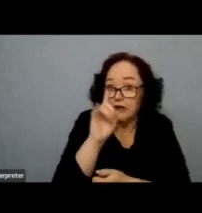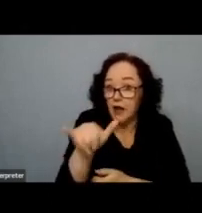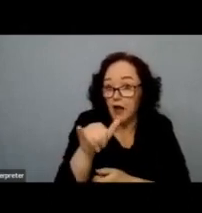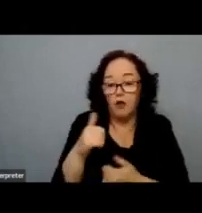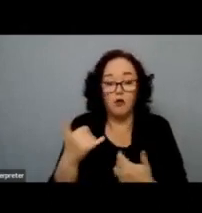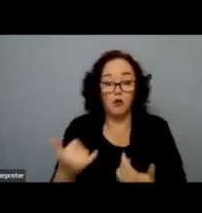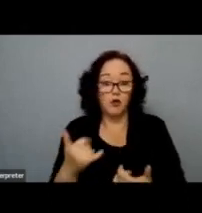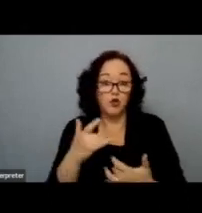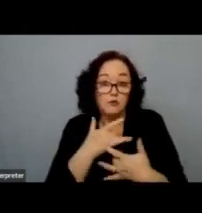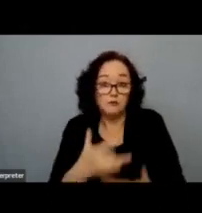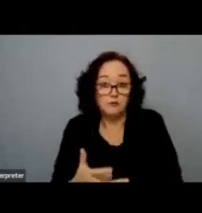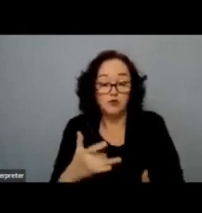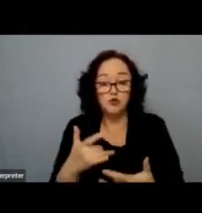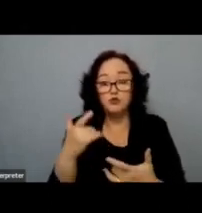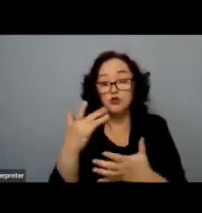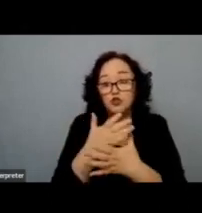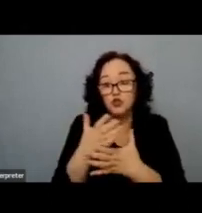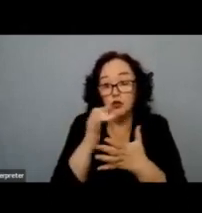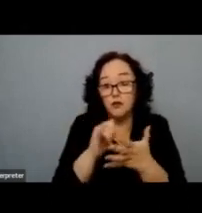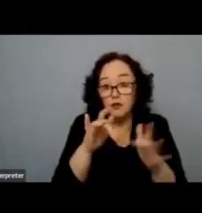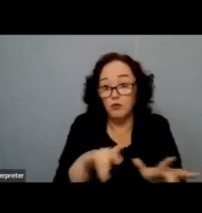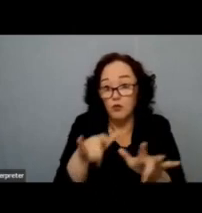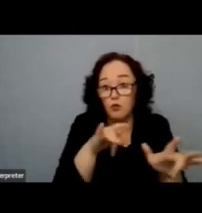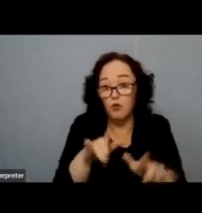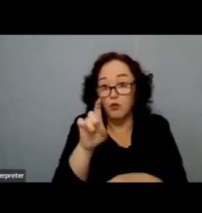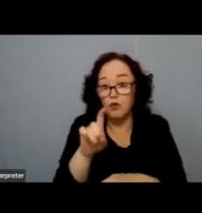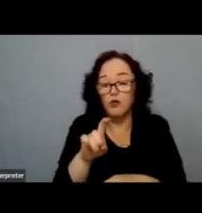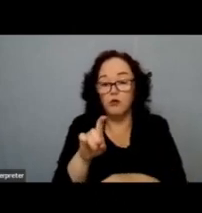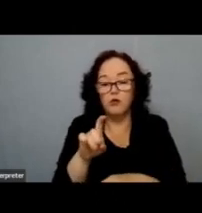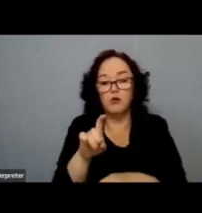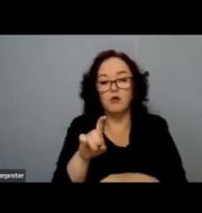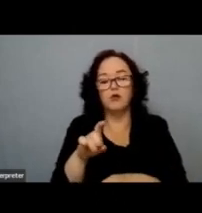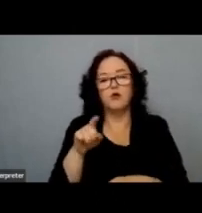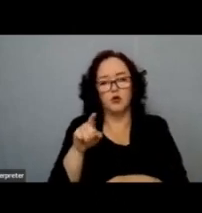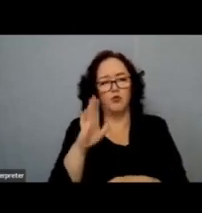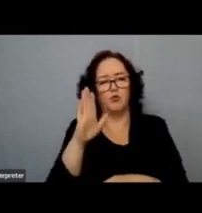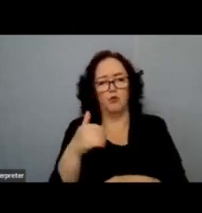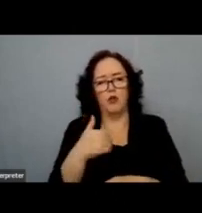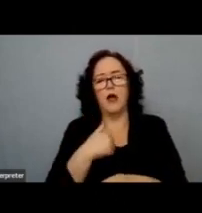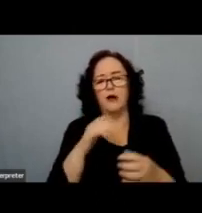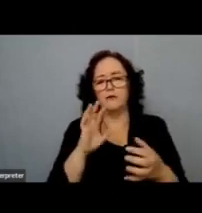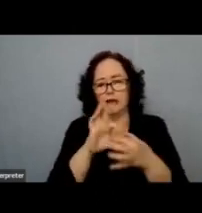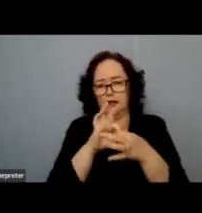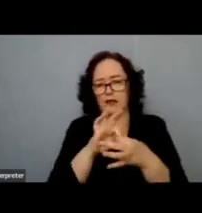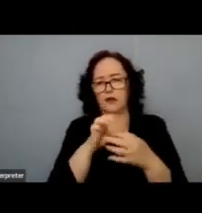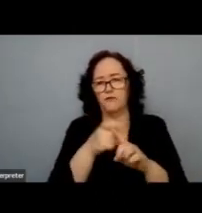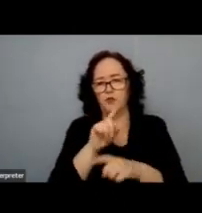recording, which as Saska noted, you will get a link from zoom. But you will in a few weeks, we